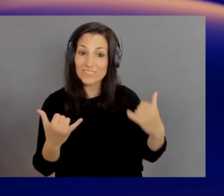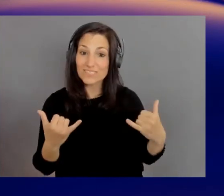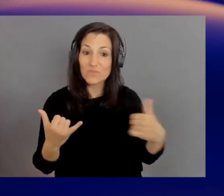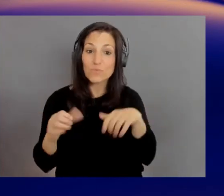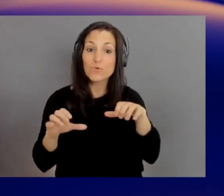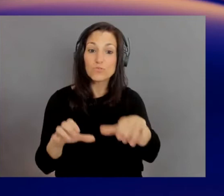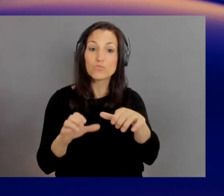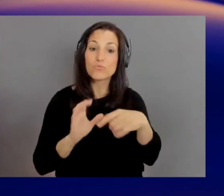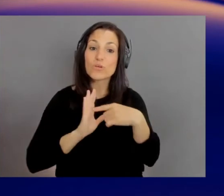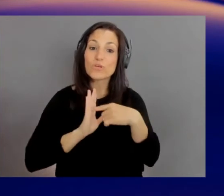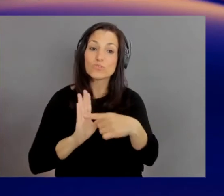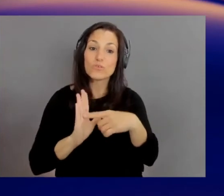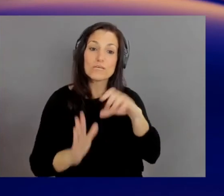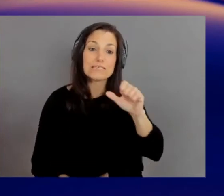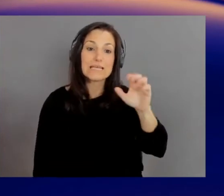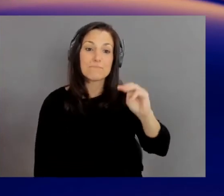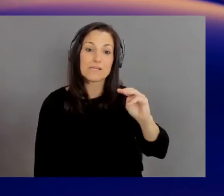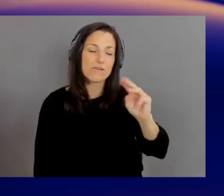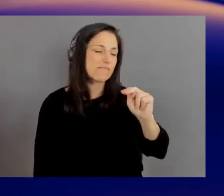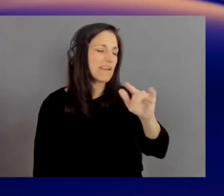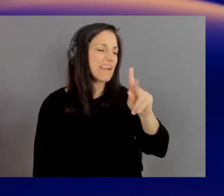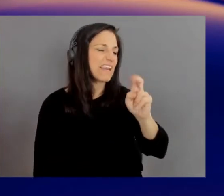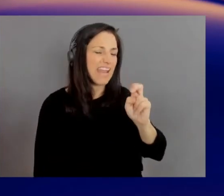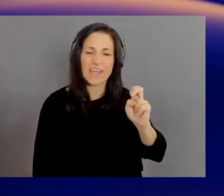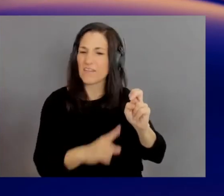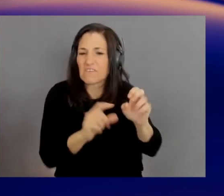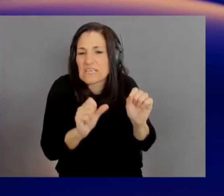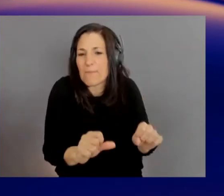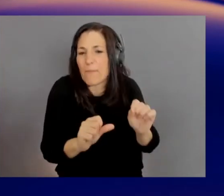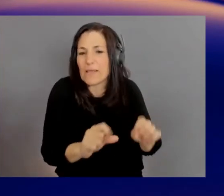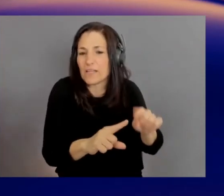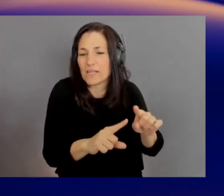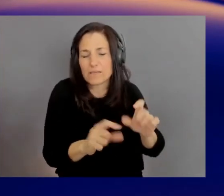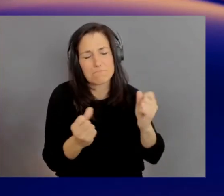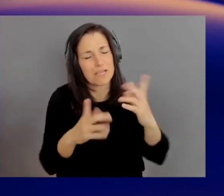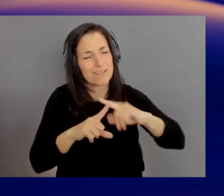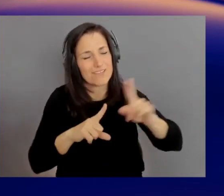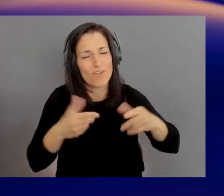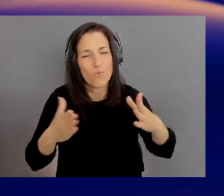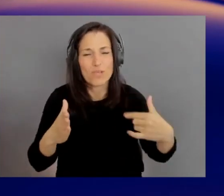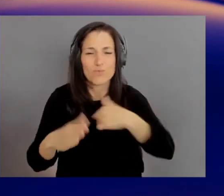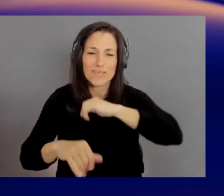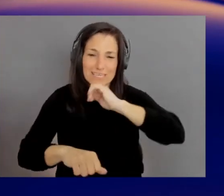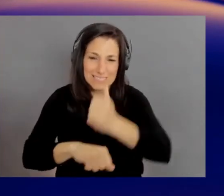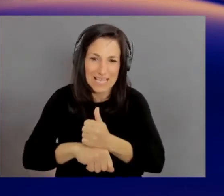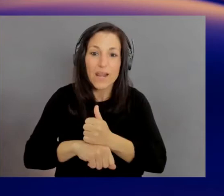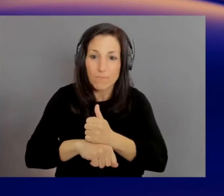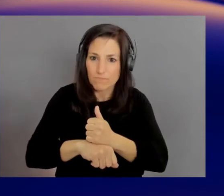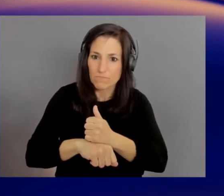capabilities. Once again, you know there's a lot of different ways to implement ML Ops practices. SageMaker Pipelines is one of those ways.